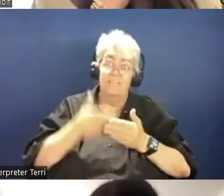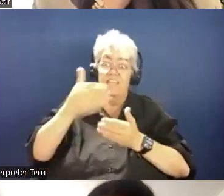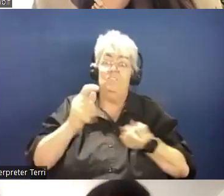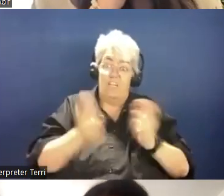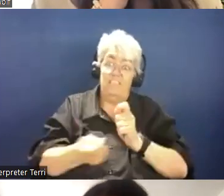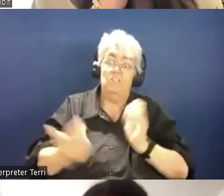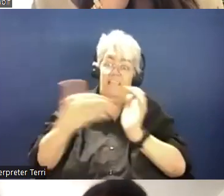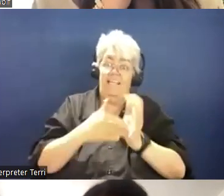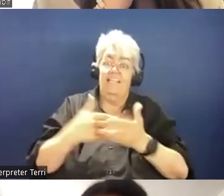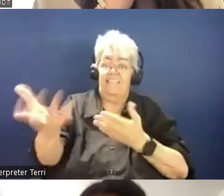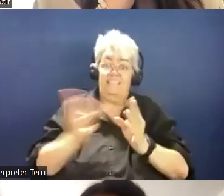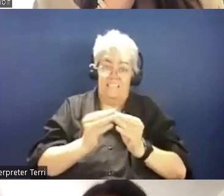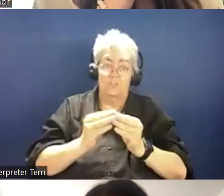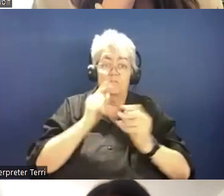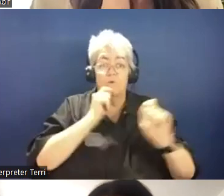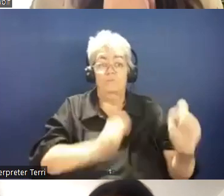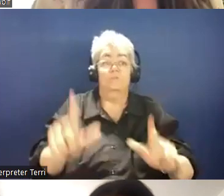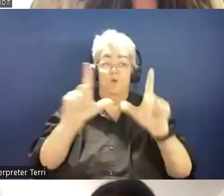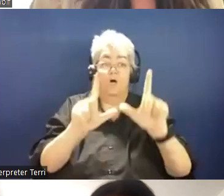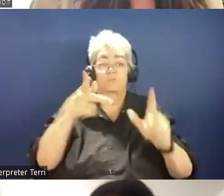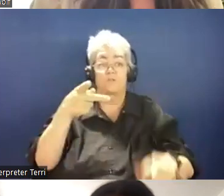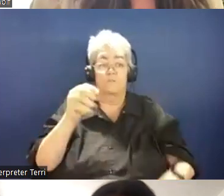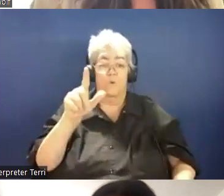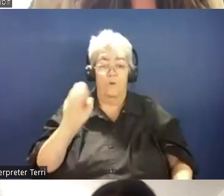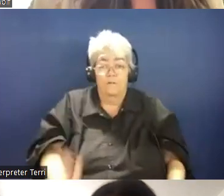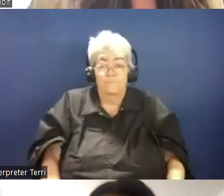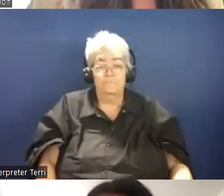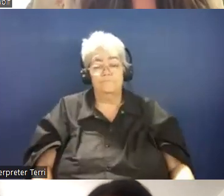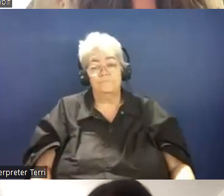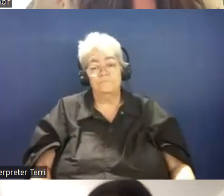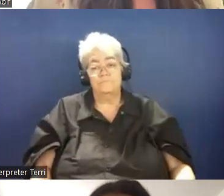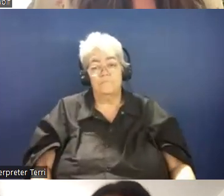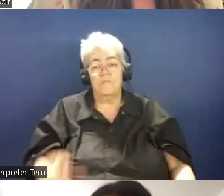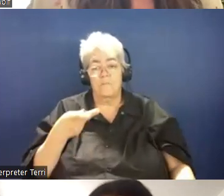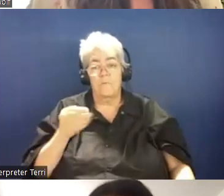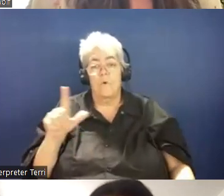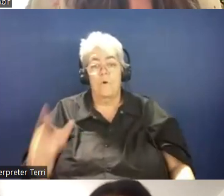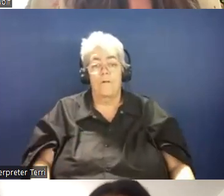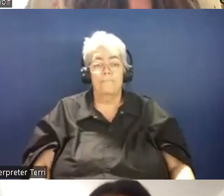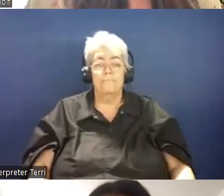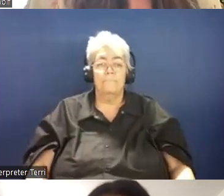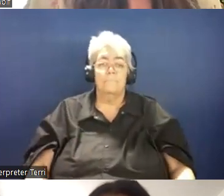But I'm going to go ahead and launch this poll. So if you all wouldn't mind filling that out.